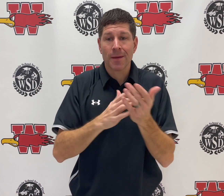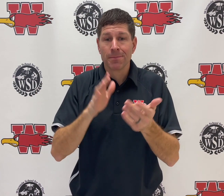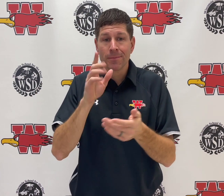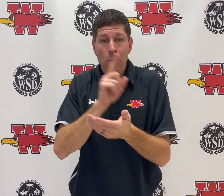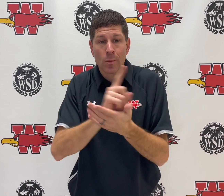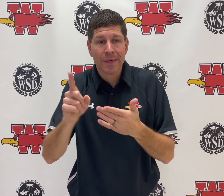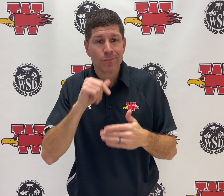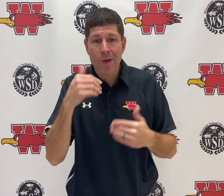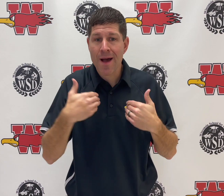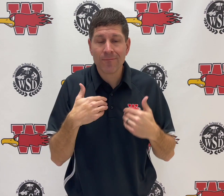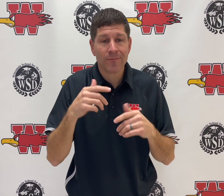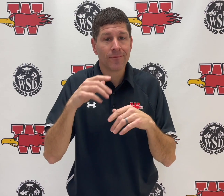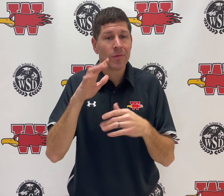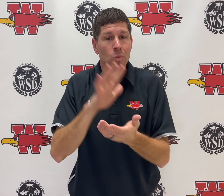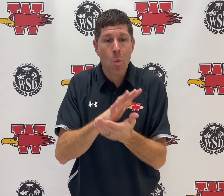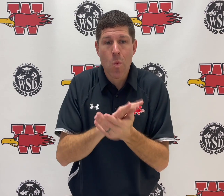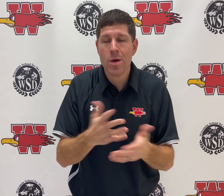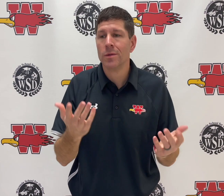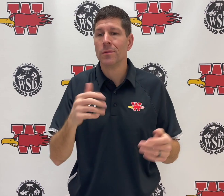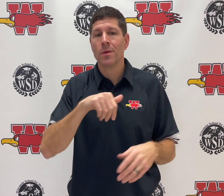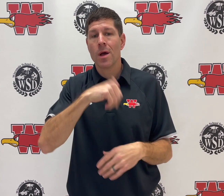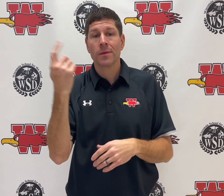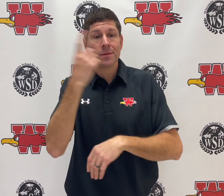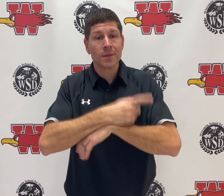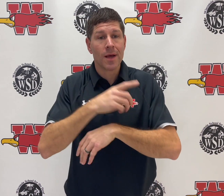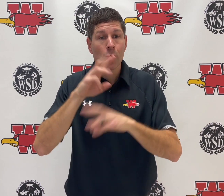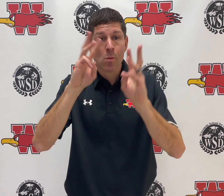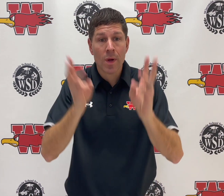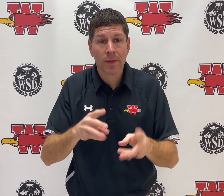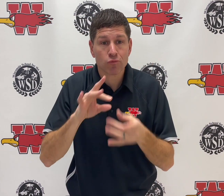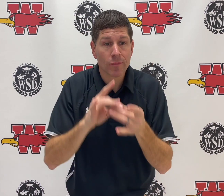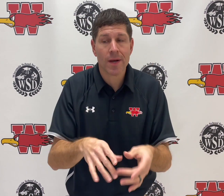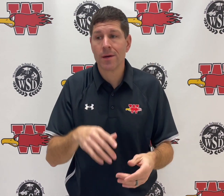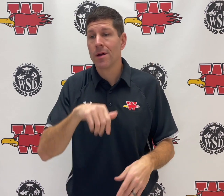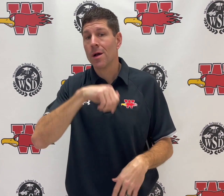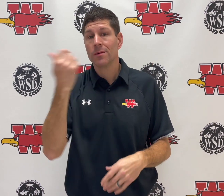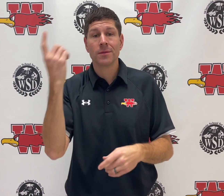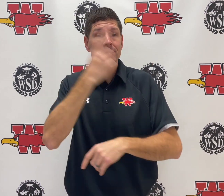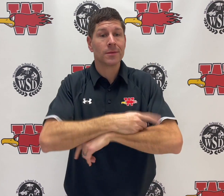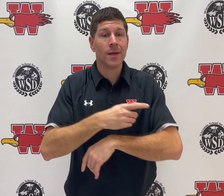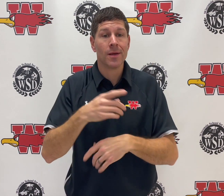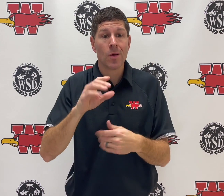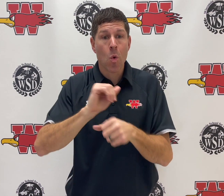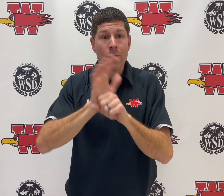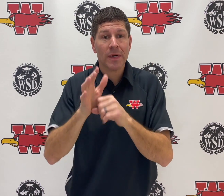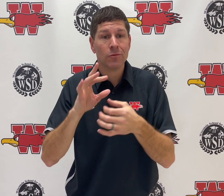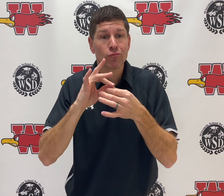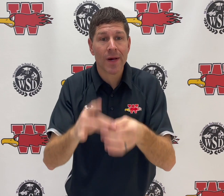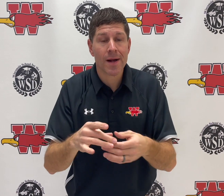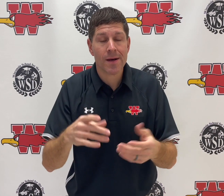Some weeks we didn't have school. Other days it was weather related. And some days COVID related.